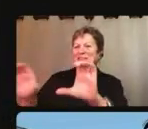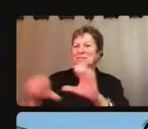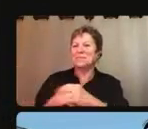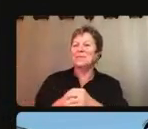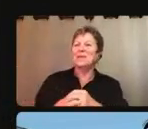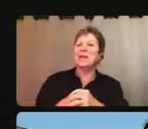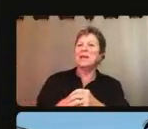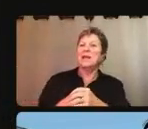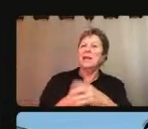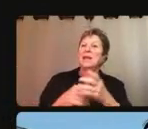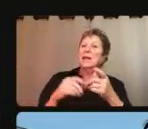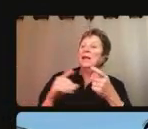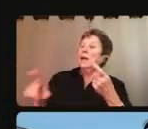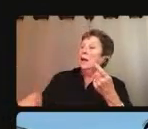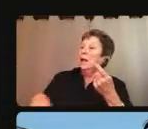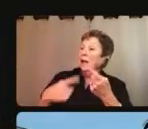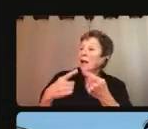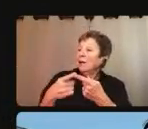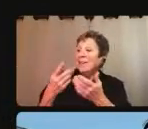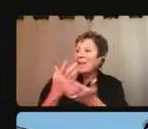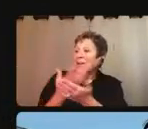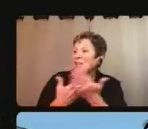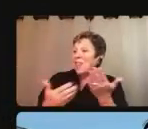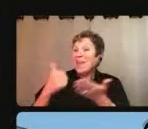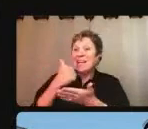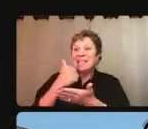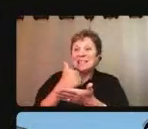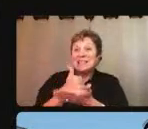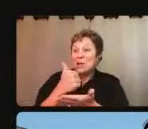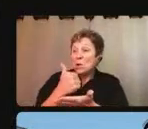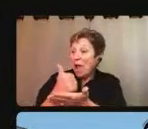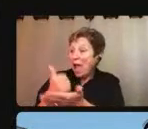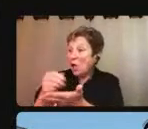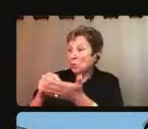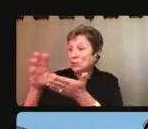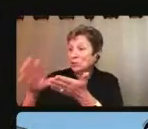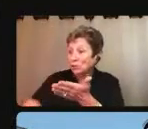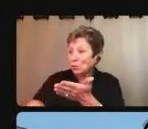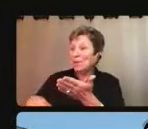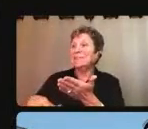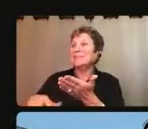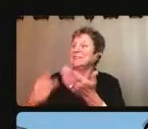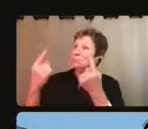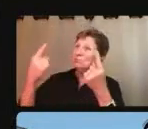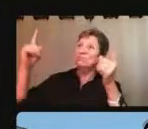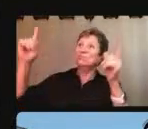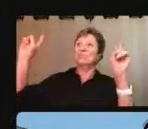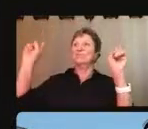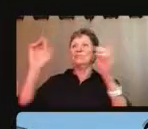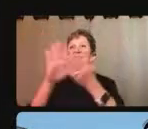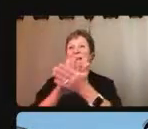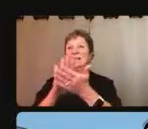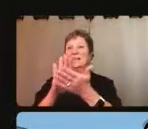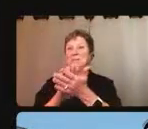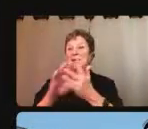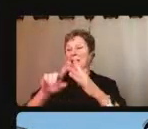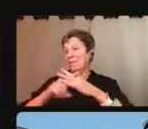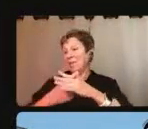CONSEQUENCES. EITHER POSITIVE OR NEGATIVE. WHEN STUDENTS PERFORM AT A HIGH